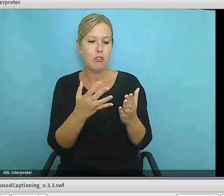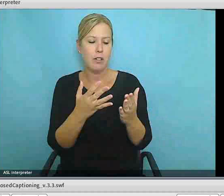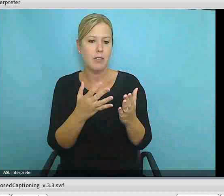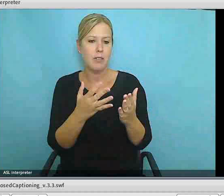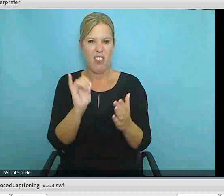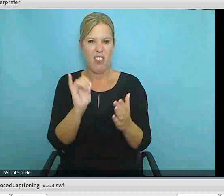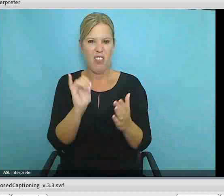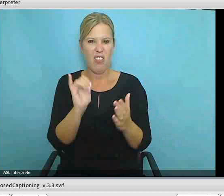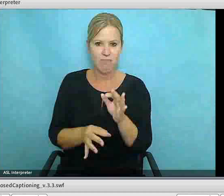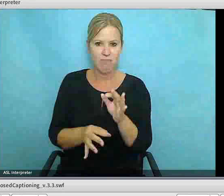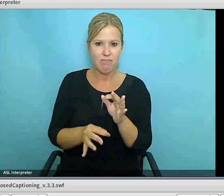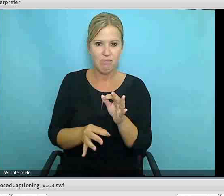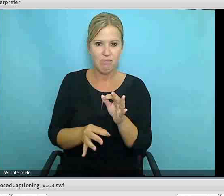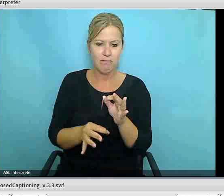Thank you.